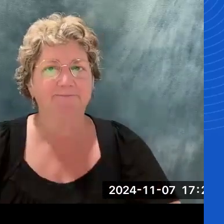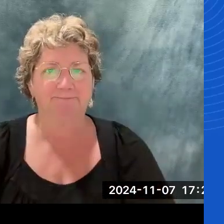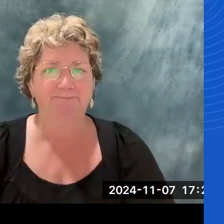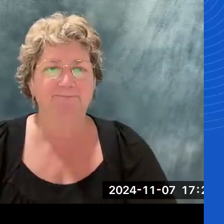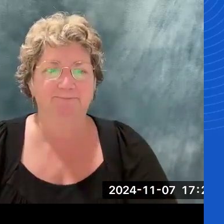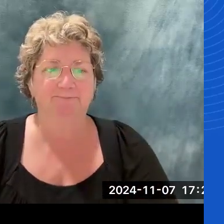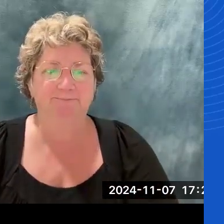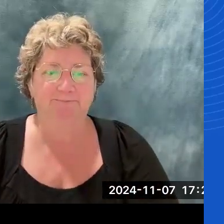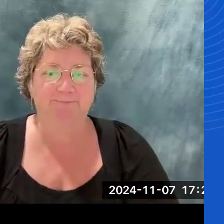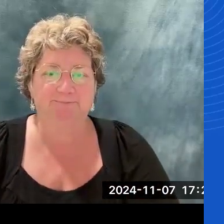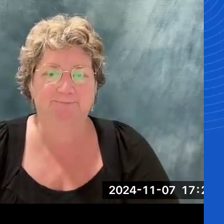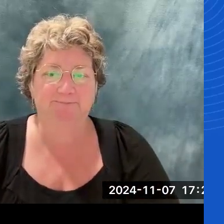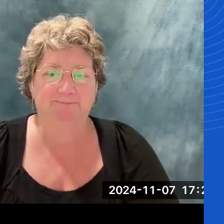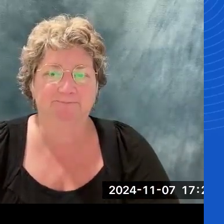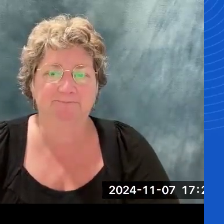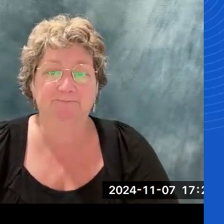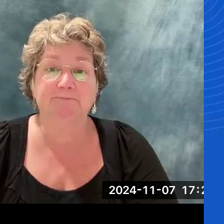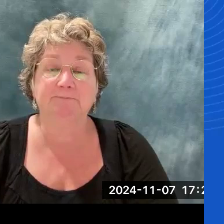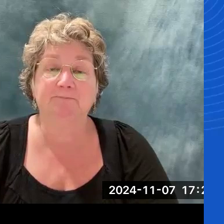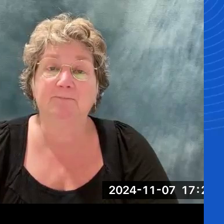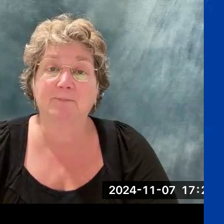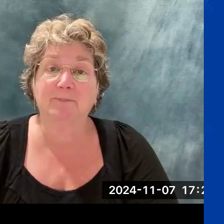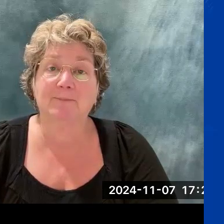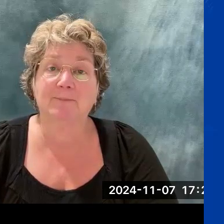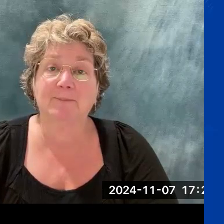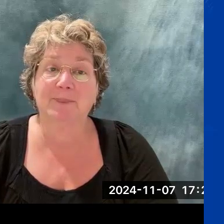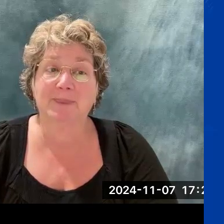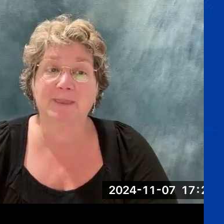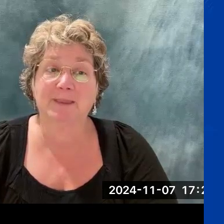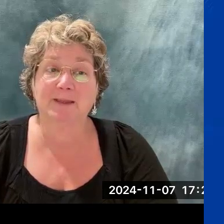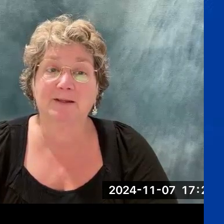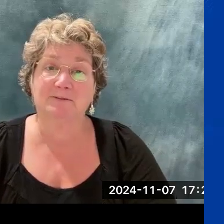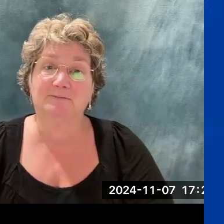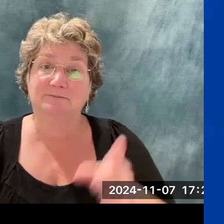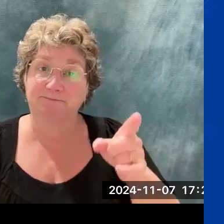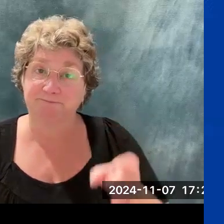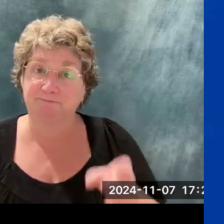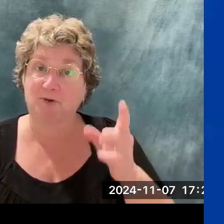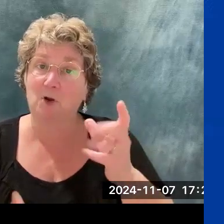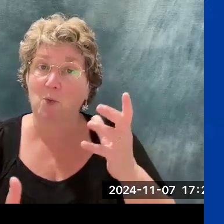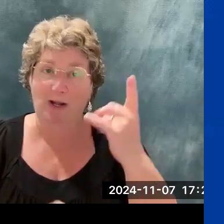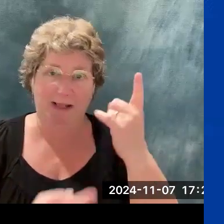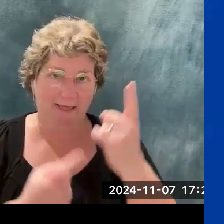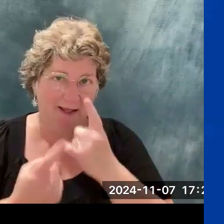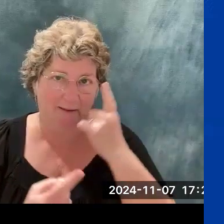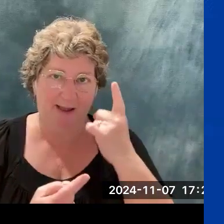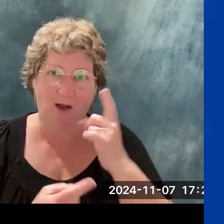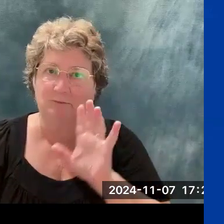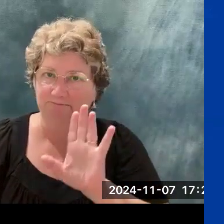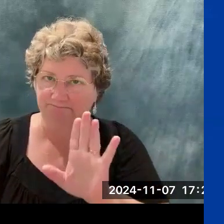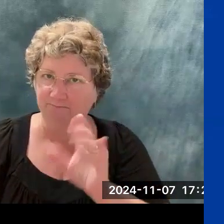All right. So some things to consider that we want to make sure that we're remembering when we're talking about youth, right?